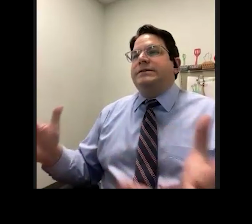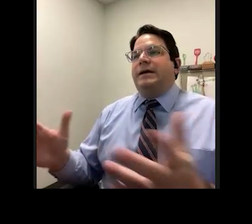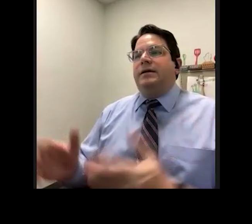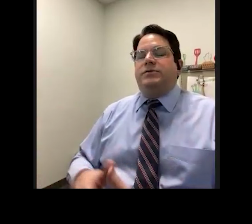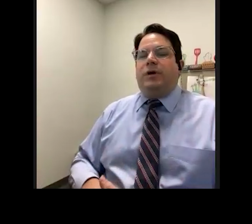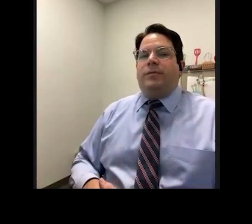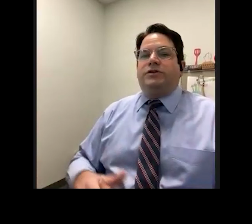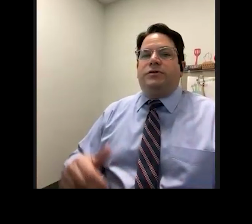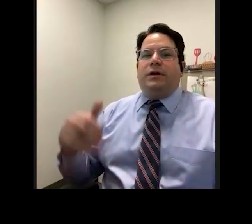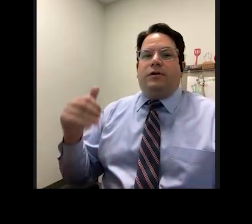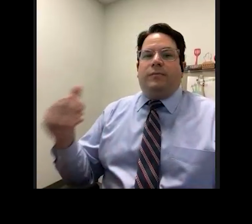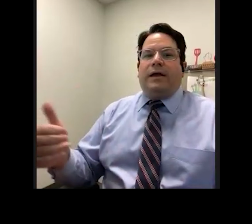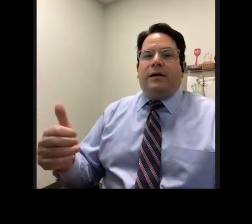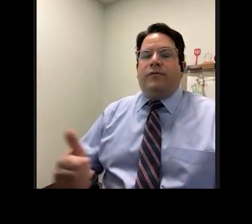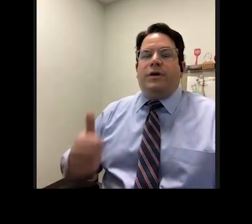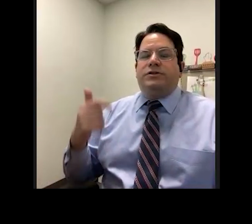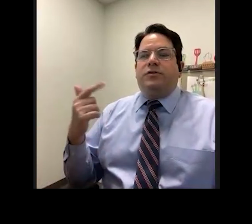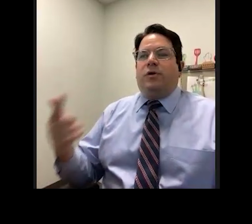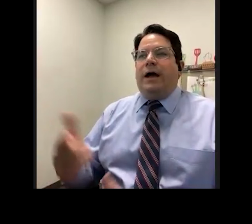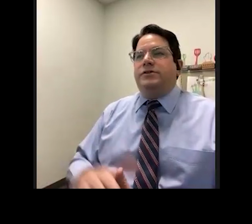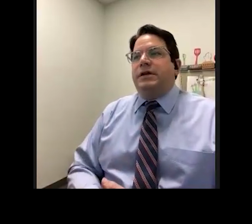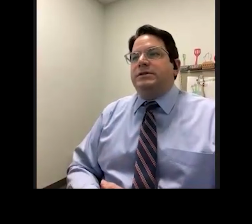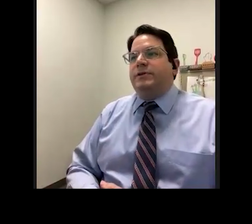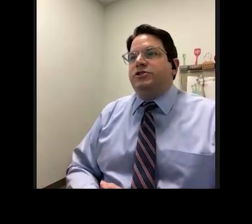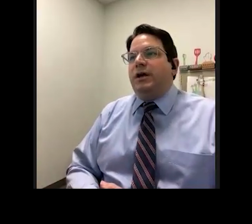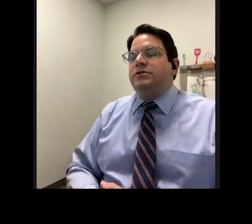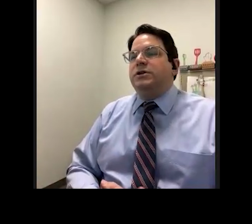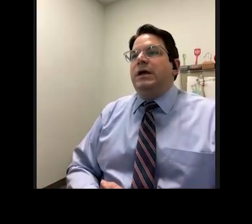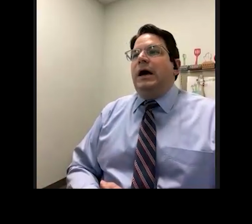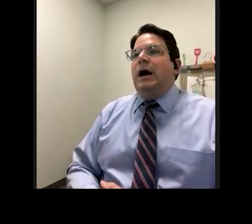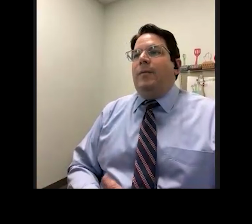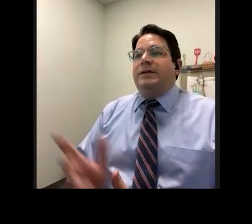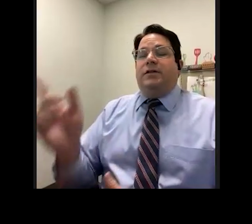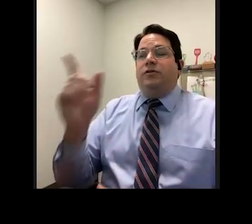By contacting us, we can make sure that your banking information or address hasn't been changed.